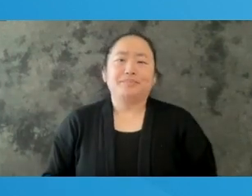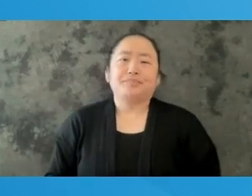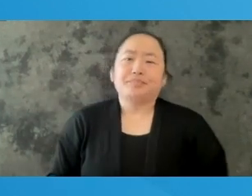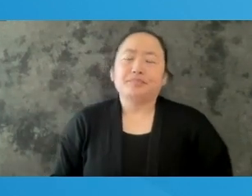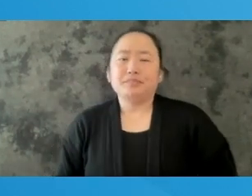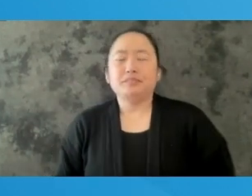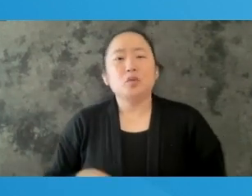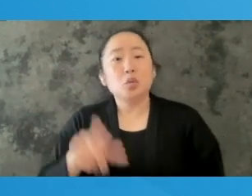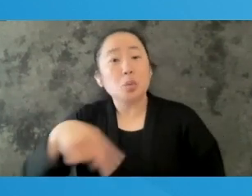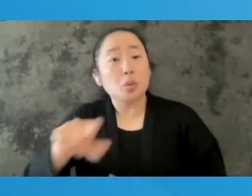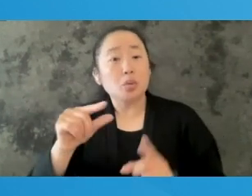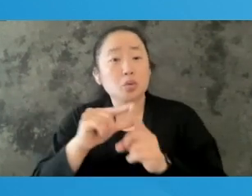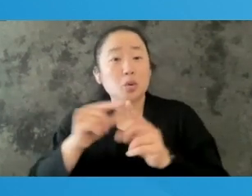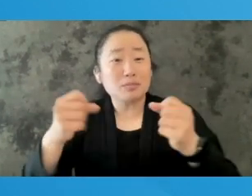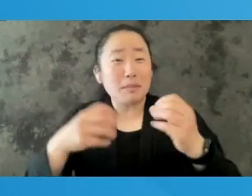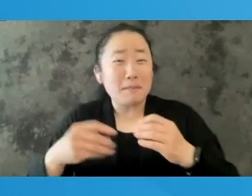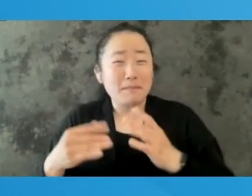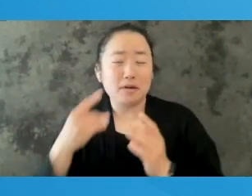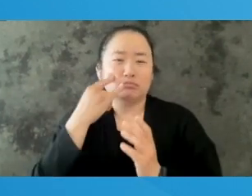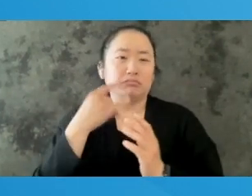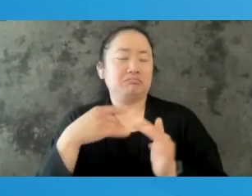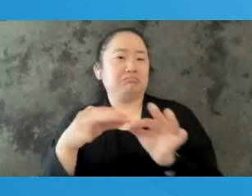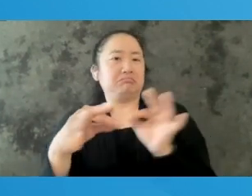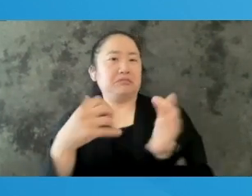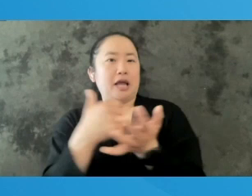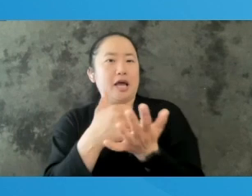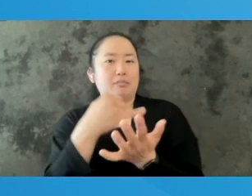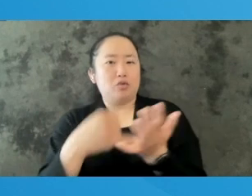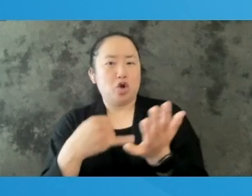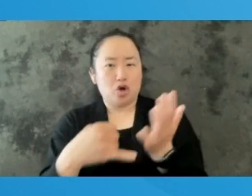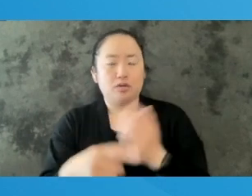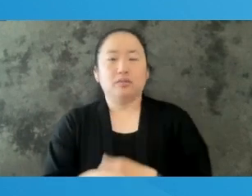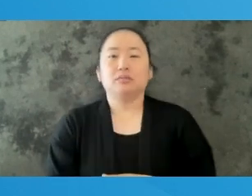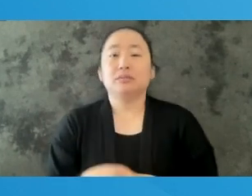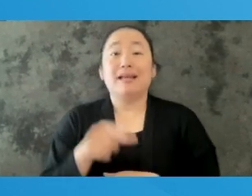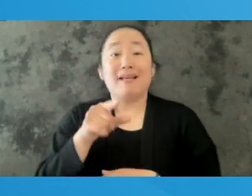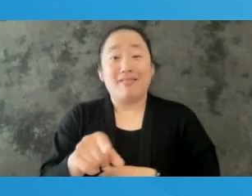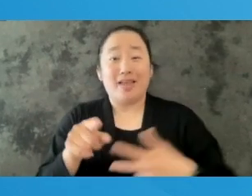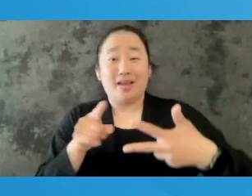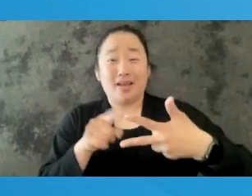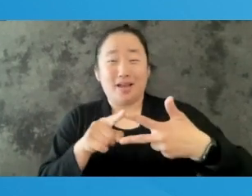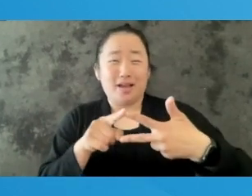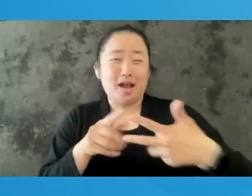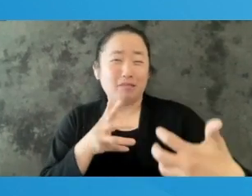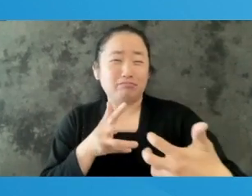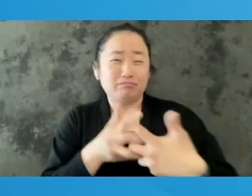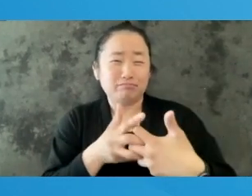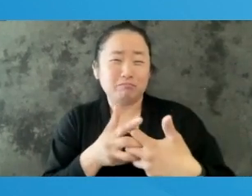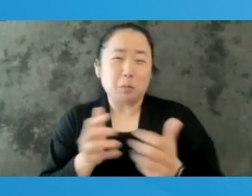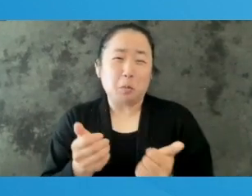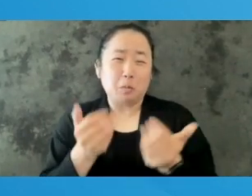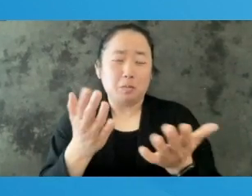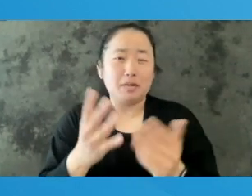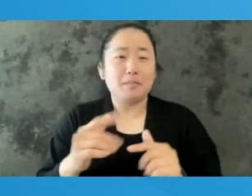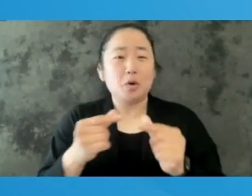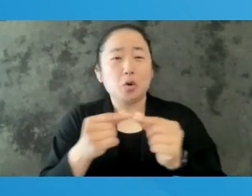This routine we recommend for students in grades four through 12.